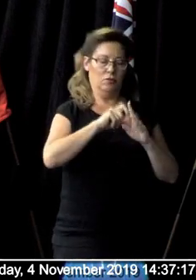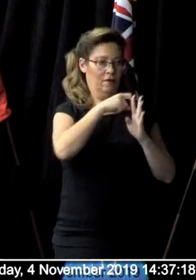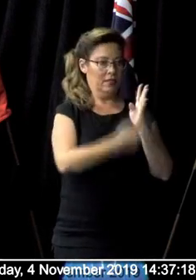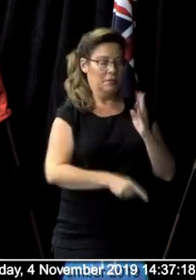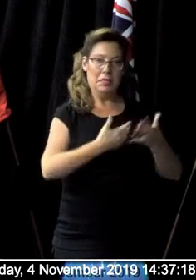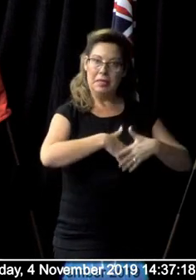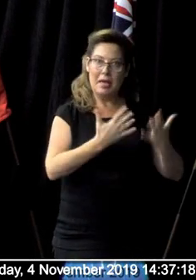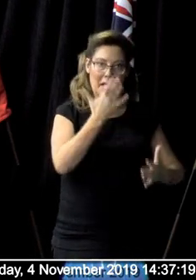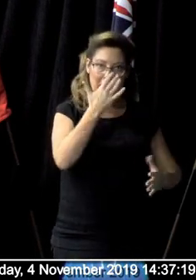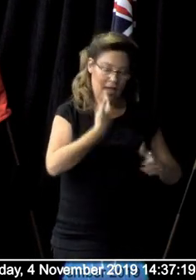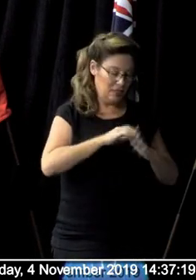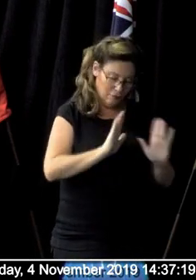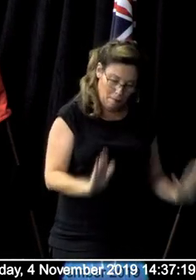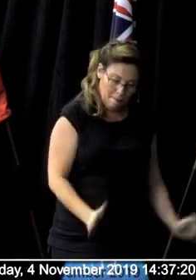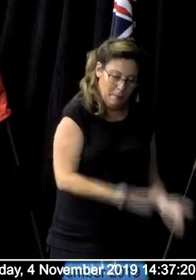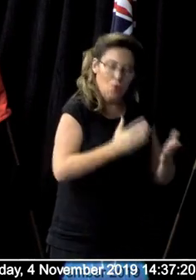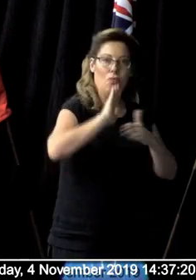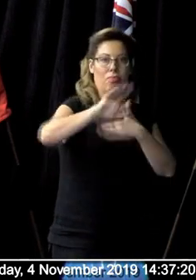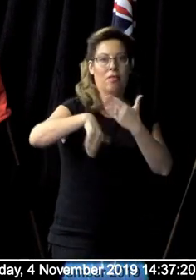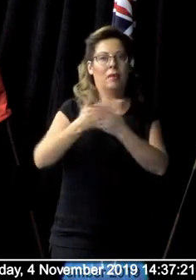So start of life to end of life.